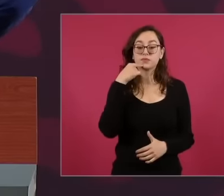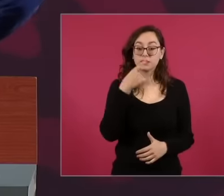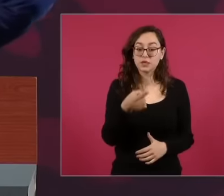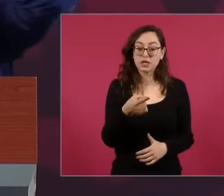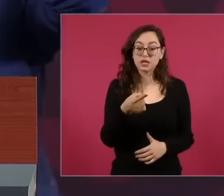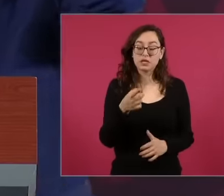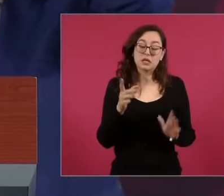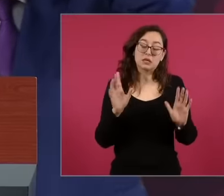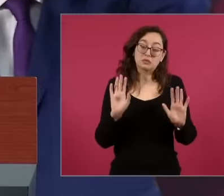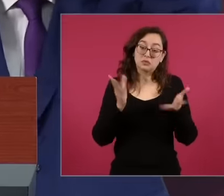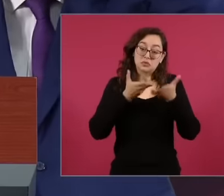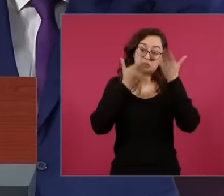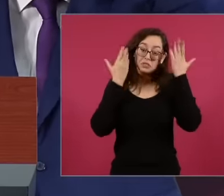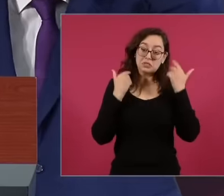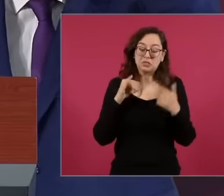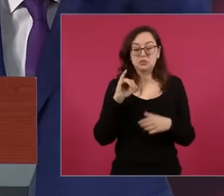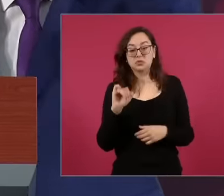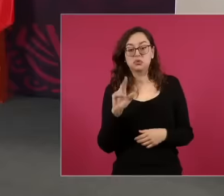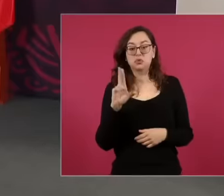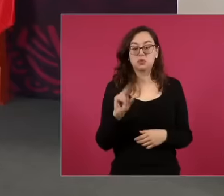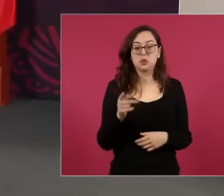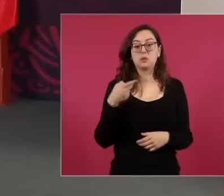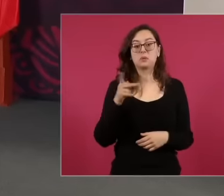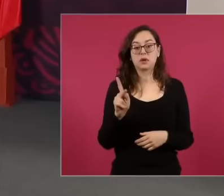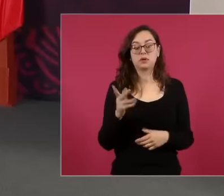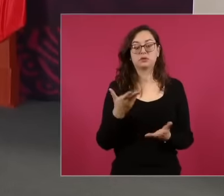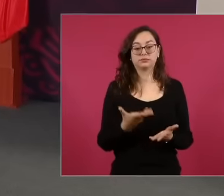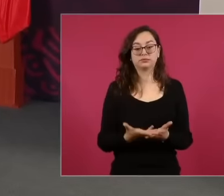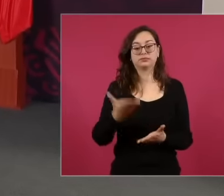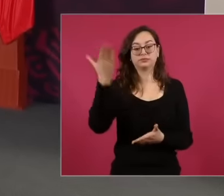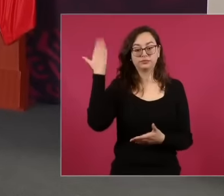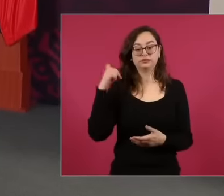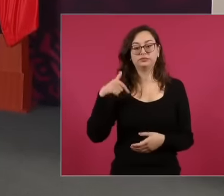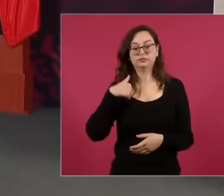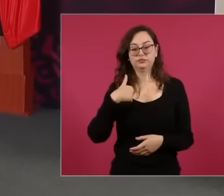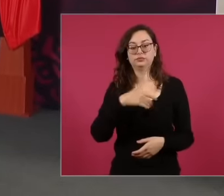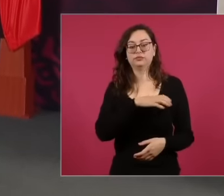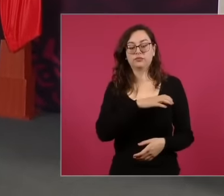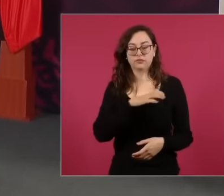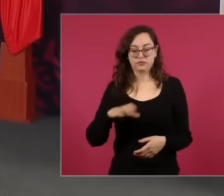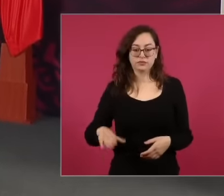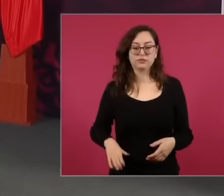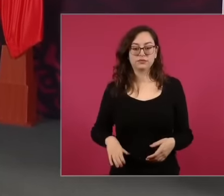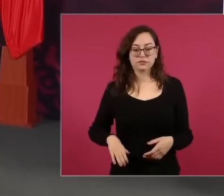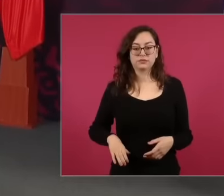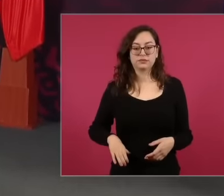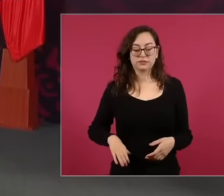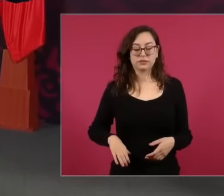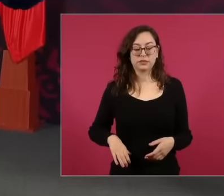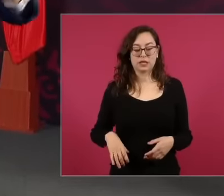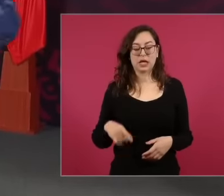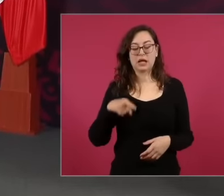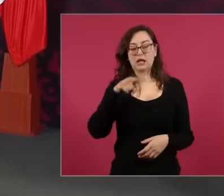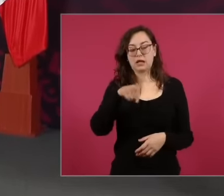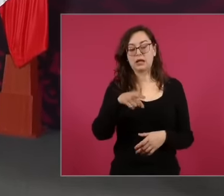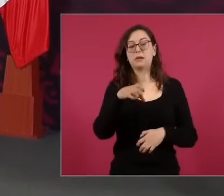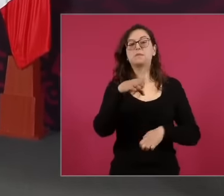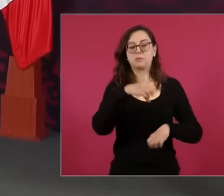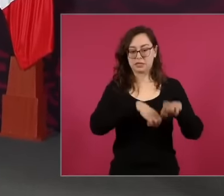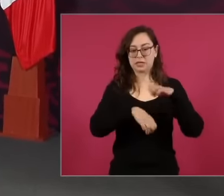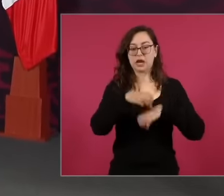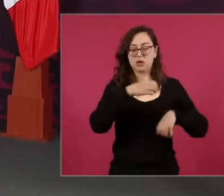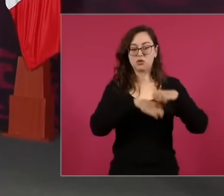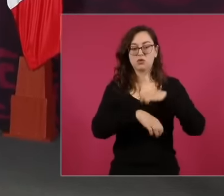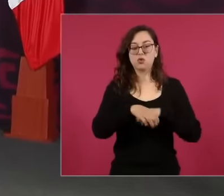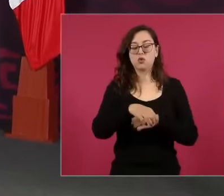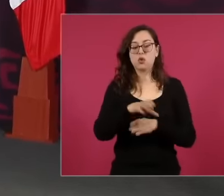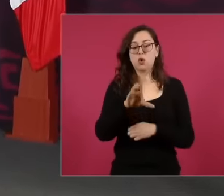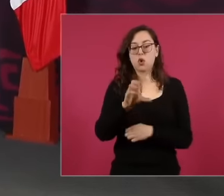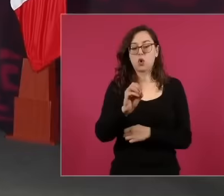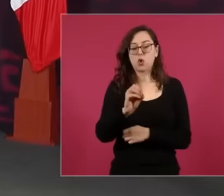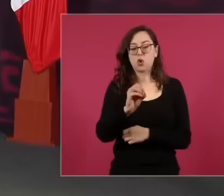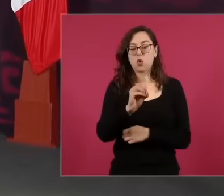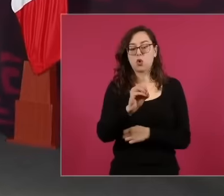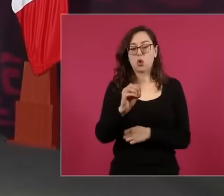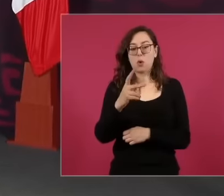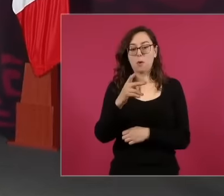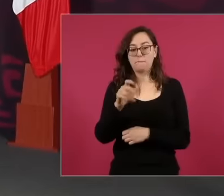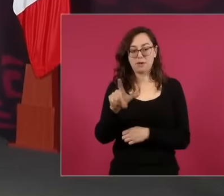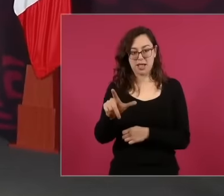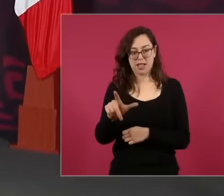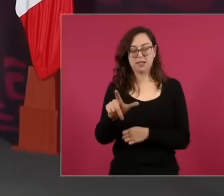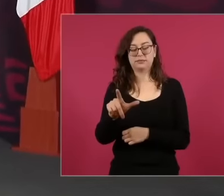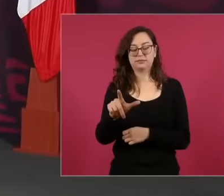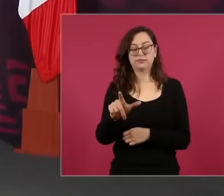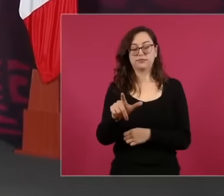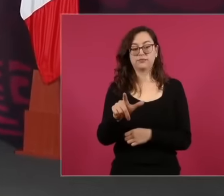true that a Mr. Cppel sent a letter to his employees saying that if I won they would